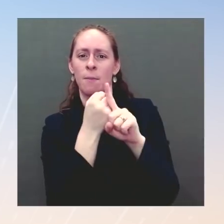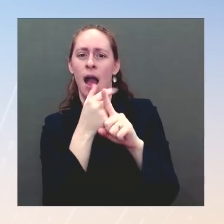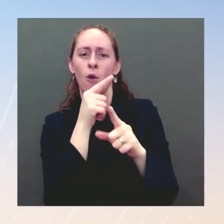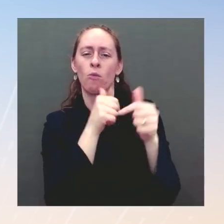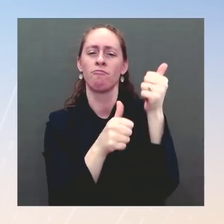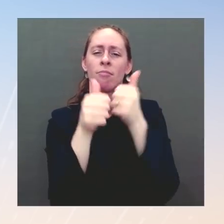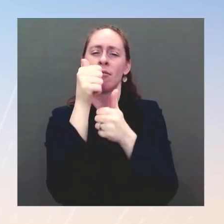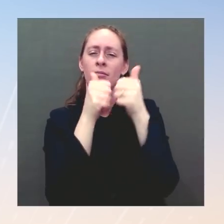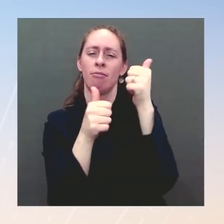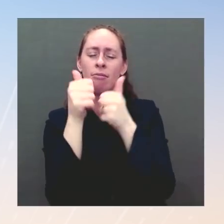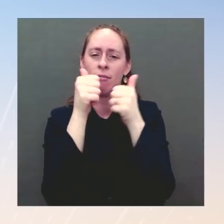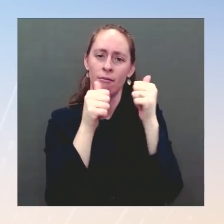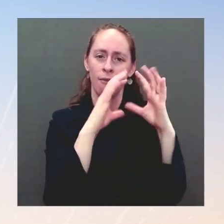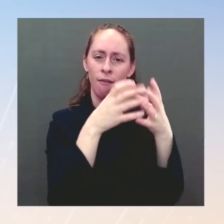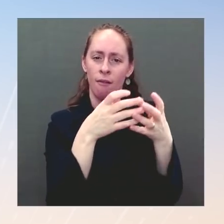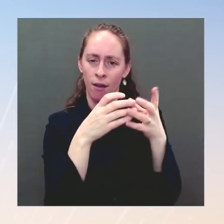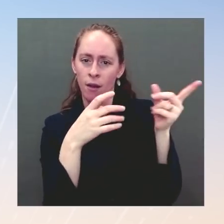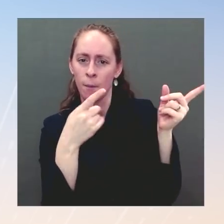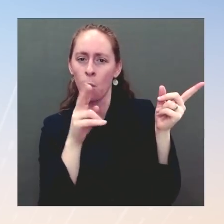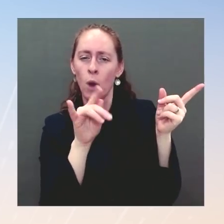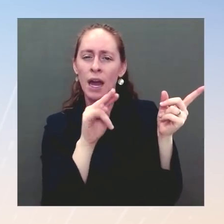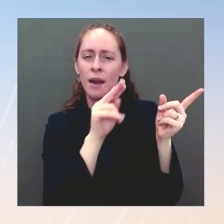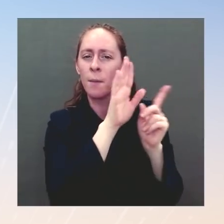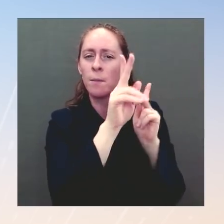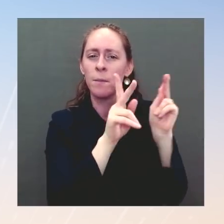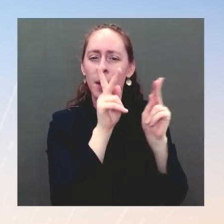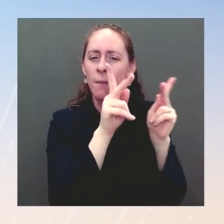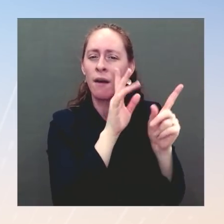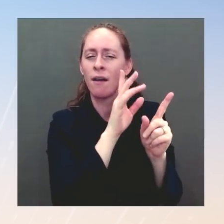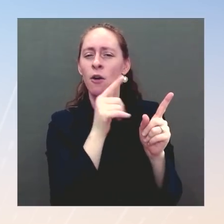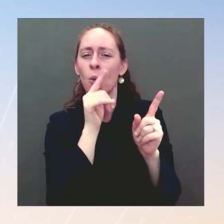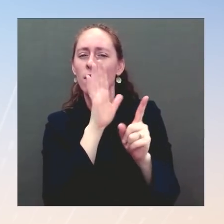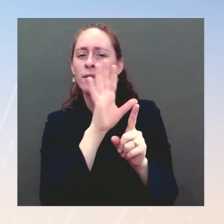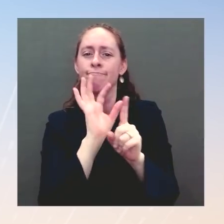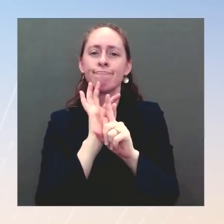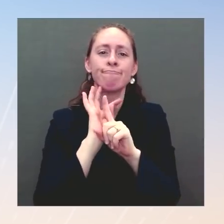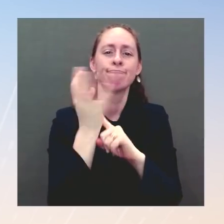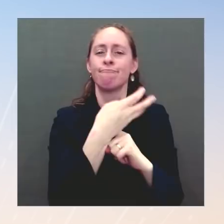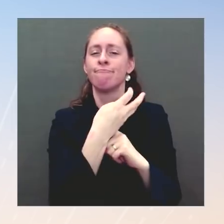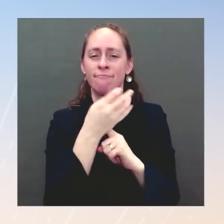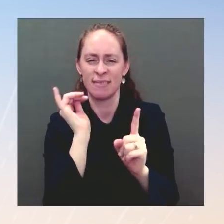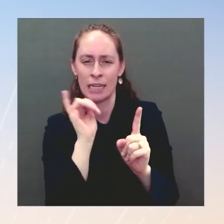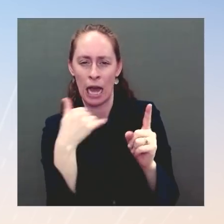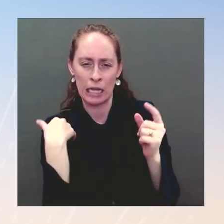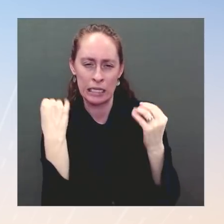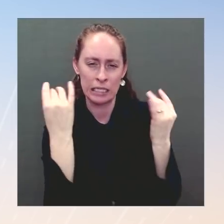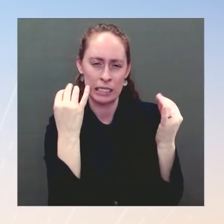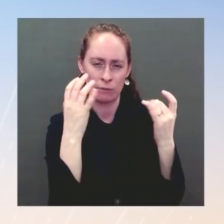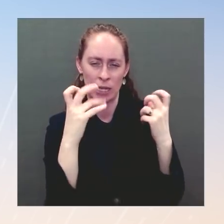What we're trying to minimize is what impact there's going to be on the United States and global markets, in a lot of ways.